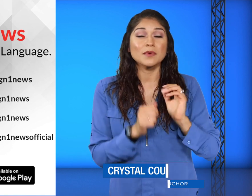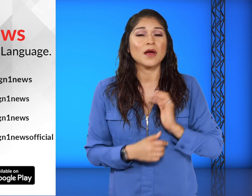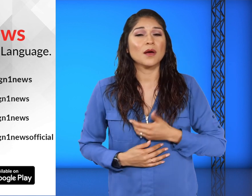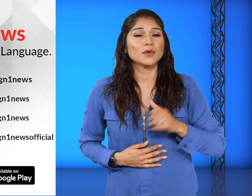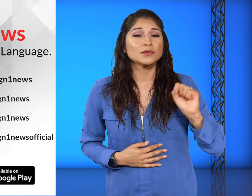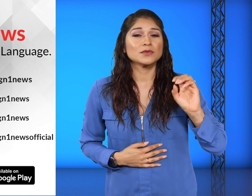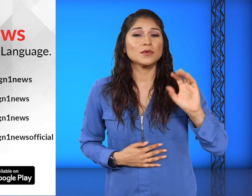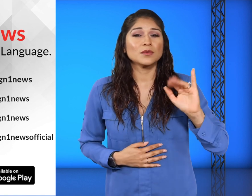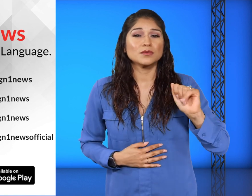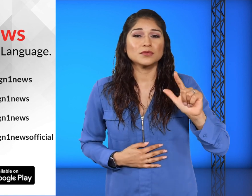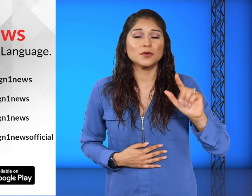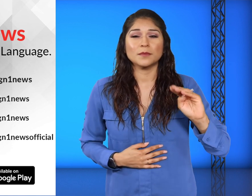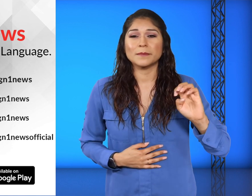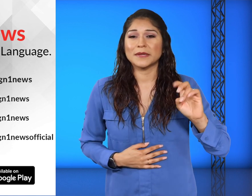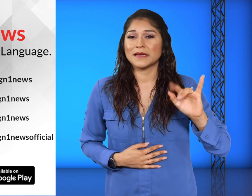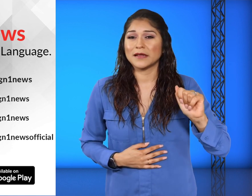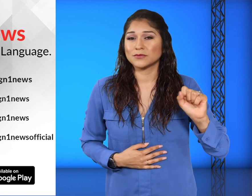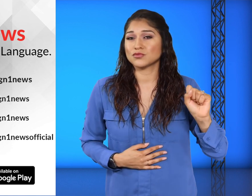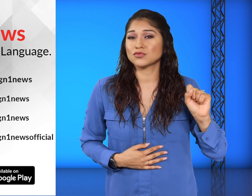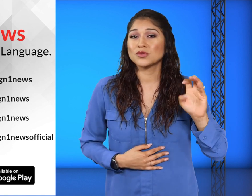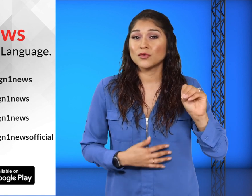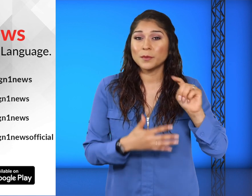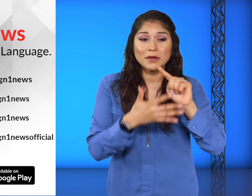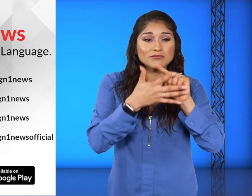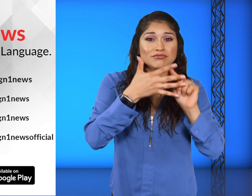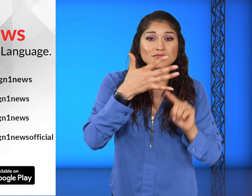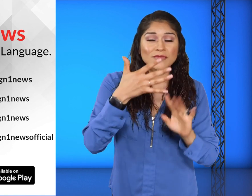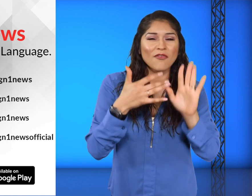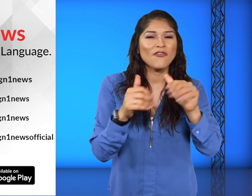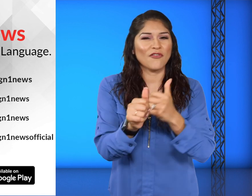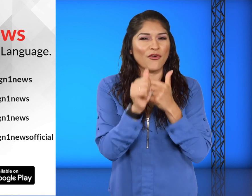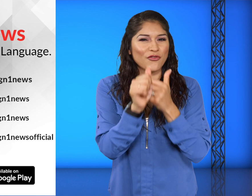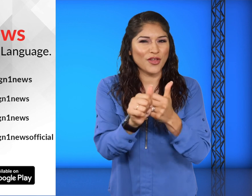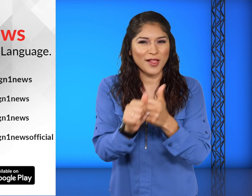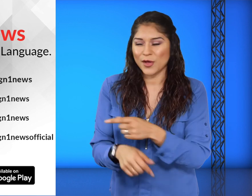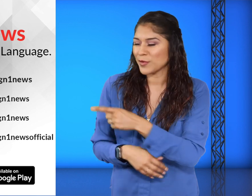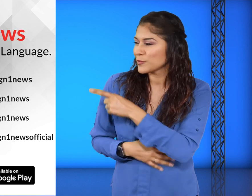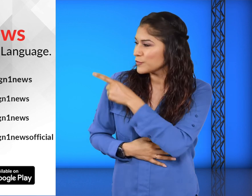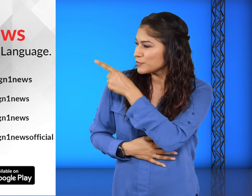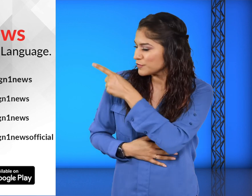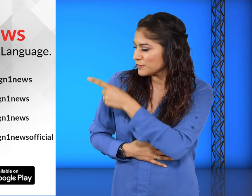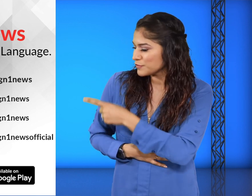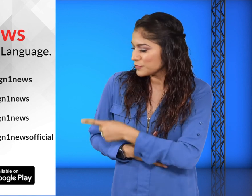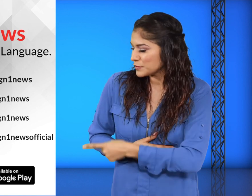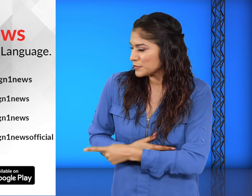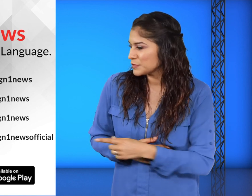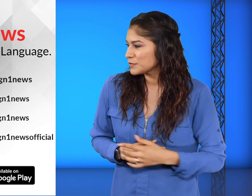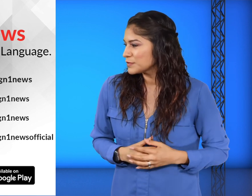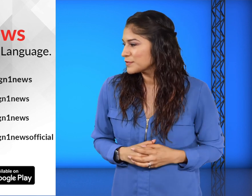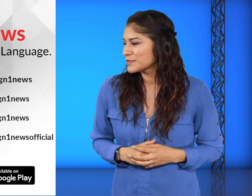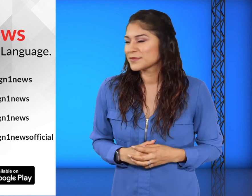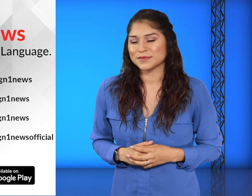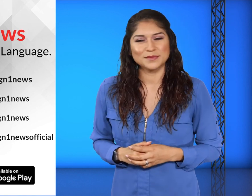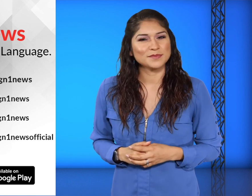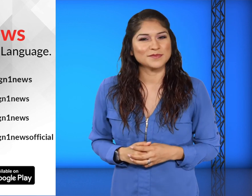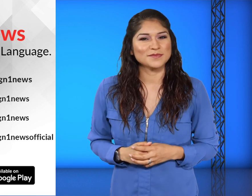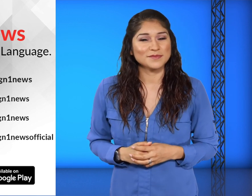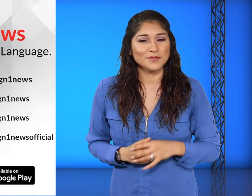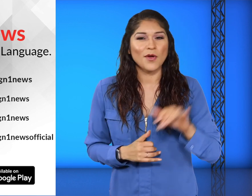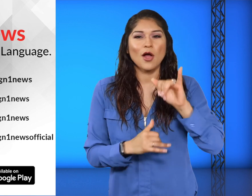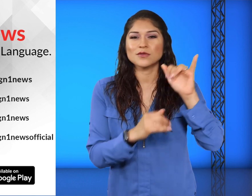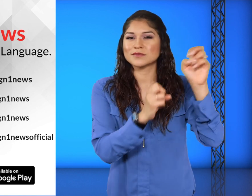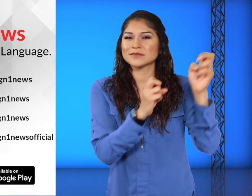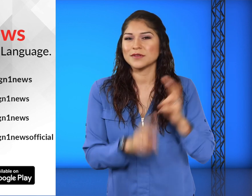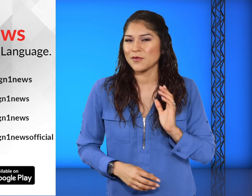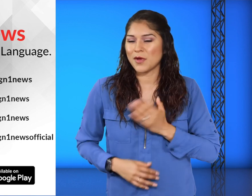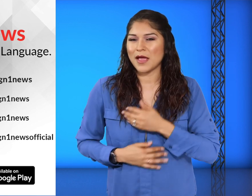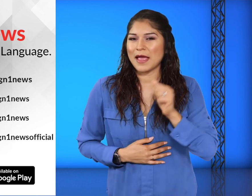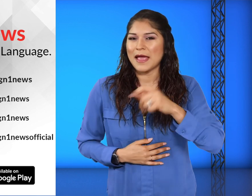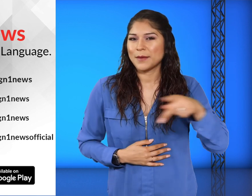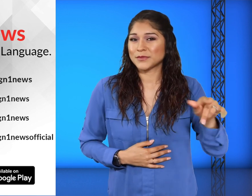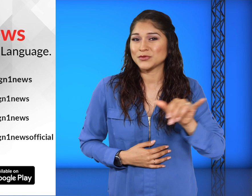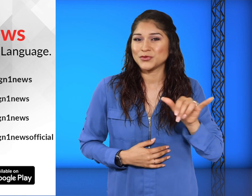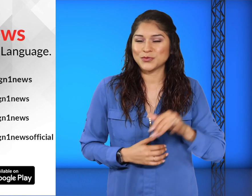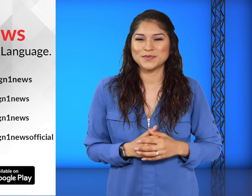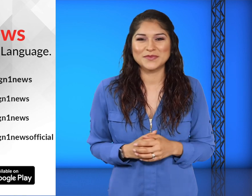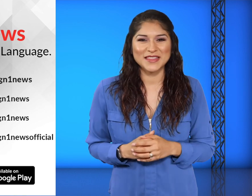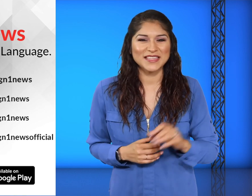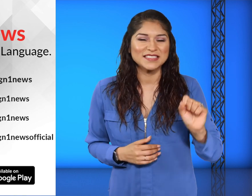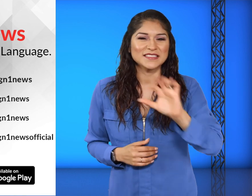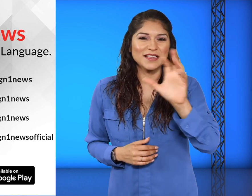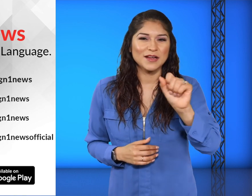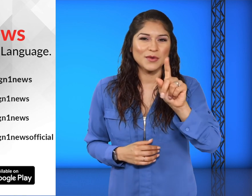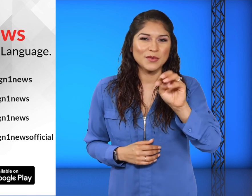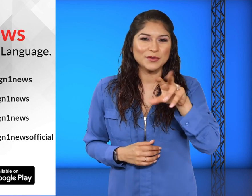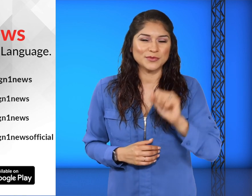Remember to follow us on all of our social media platforms and be sure to download our app too.